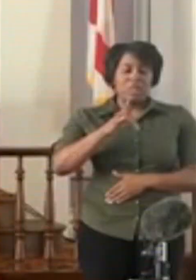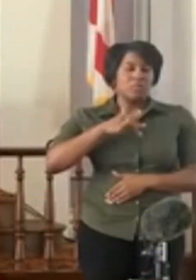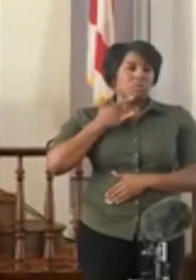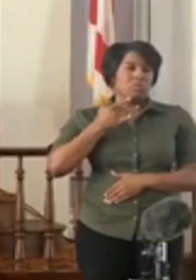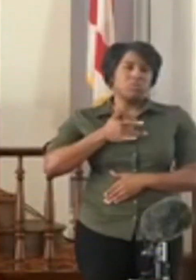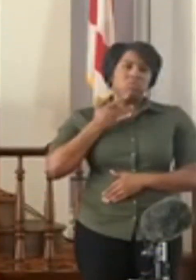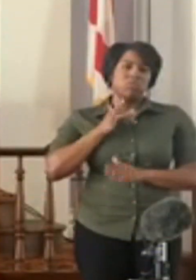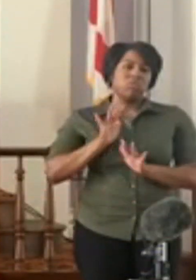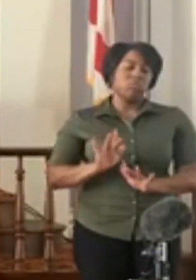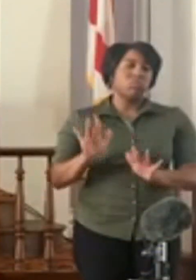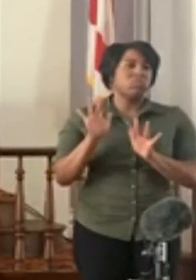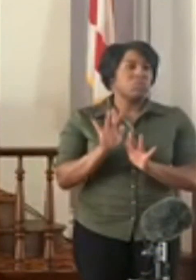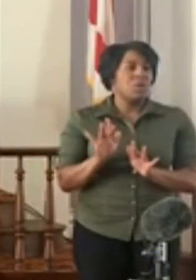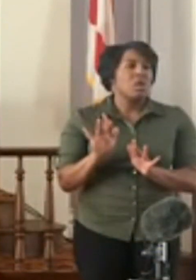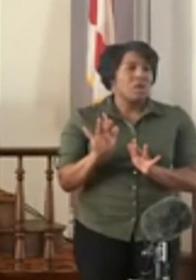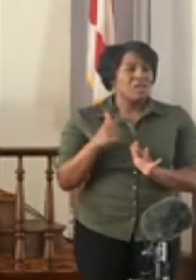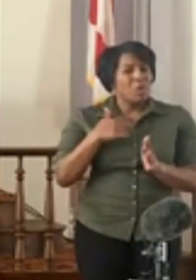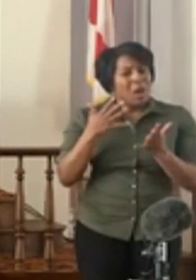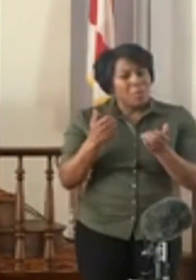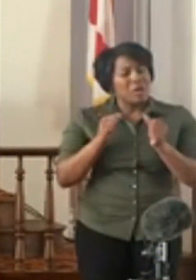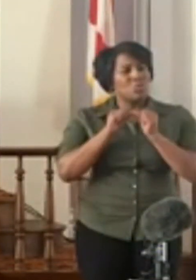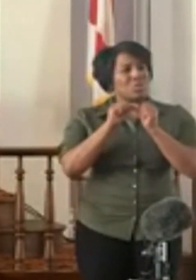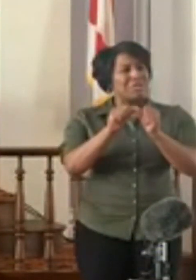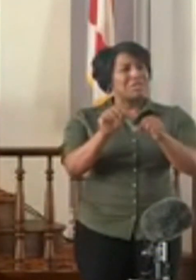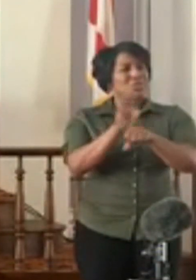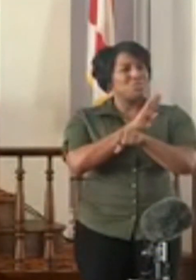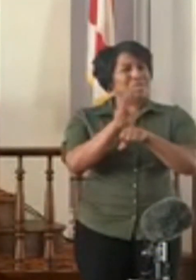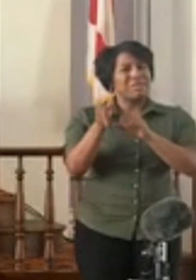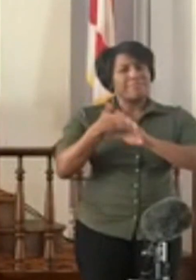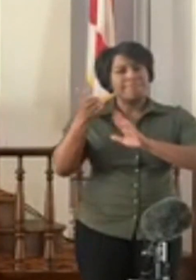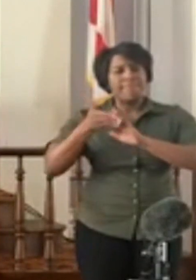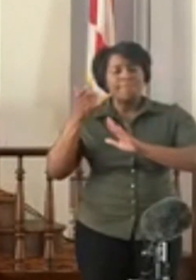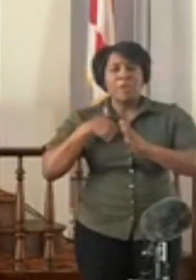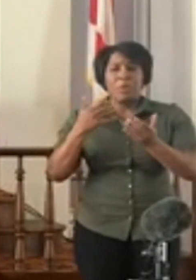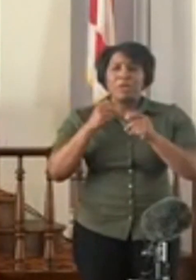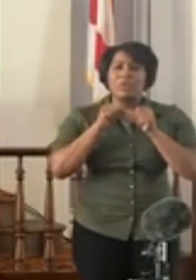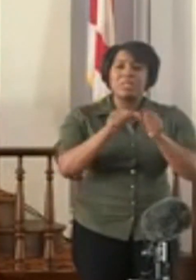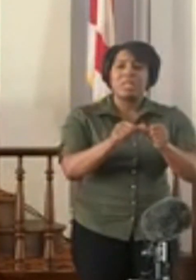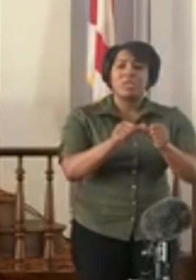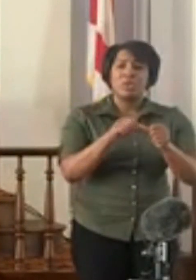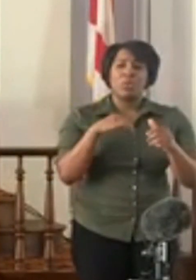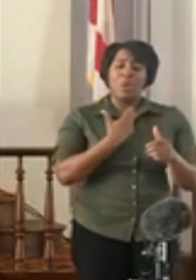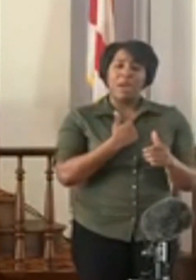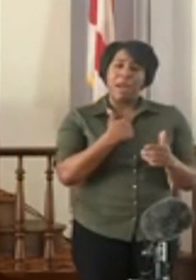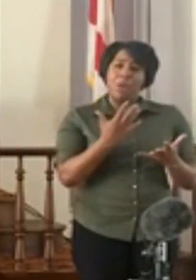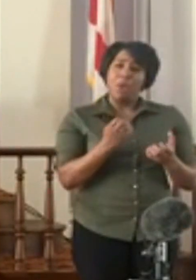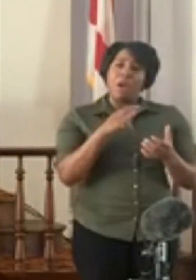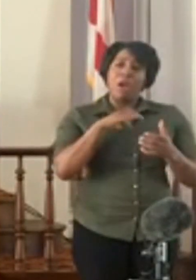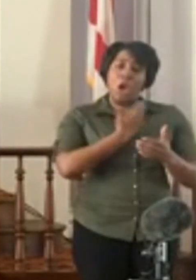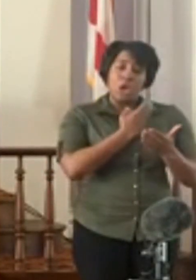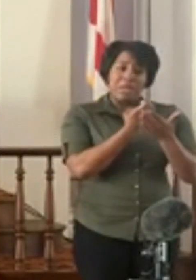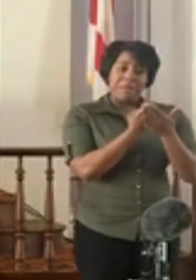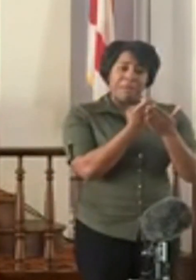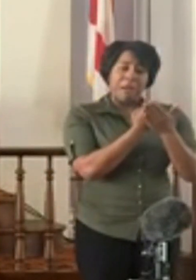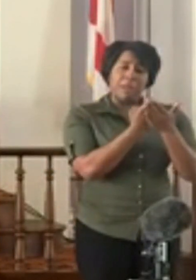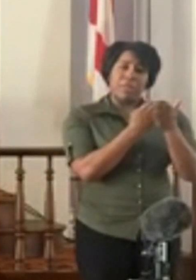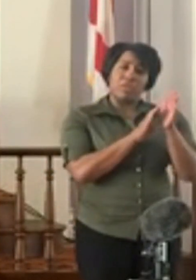wrong direction."GOVERNOR IVEY ALSO wrong direction."GOVERNOR IVEY ALSO STRESSING wrong direction."GOVERNOR IVEY ALSO STRESSING THE wrong direction."GOVERNOR IVEY ALSO STRESSING THE IMPORTANCE ALSO STRESSING THE IMPORTANCE ALSO STRESSING THE IMPORTANCE OF ALSO STRESSING THE IMPORTANCE OF NOT ALSO STRESSING THE IMPORTANCE OF NOT SHUTTING ALSO STRESSING THE IMPORTANCE OF NOT SHUTTING BACK ALSO STRESSING THE IMPORTANCE OF NOT SHUTTING BACK DOWN.Gov. OF NOT SHUTTING BACK DOWN.Gov. OF NOT SHUTTING BACK DOWN.Gov. Ivey: